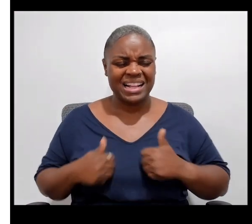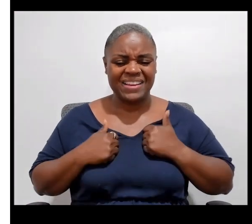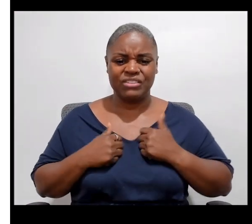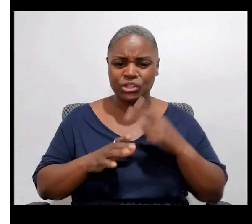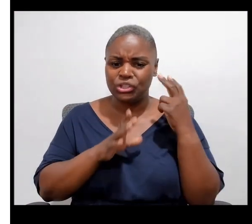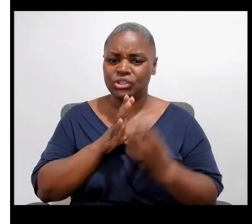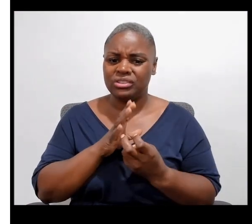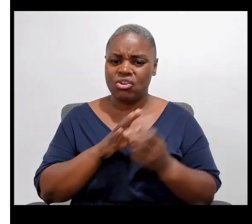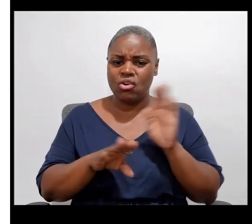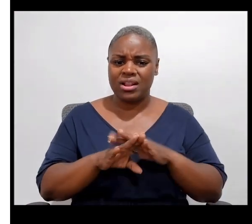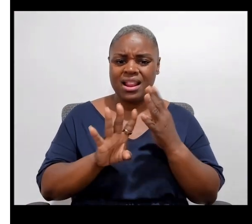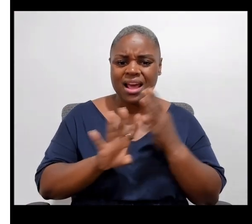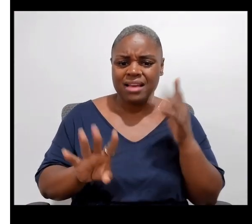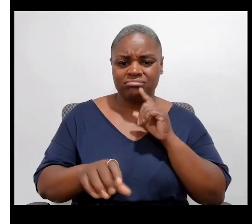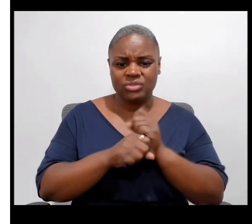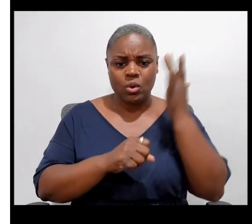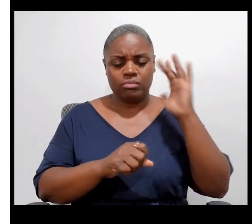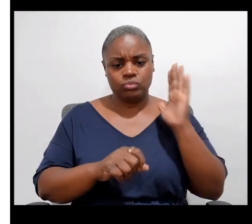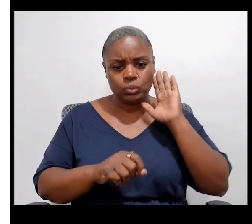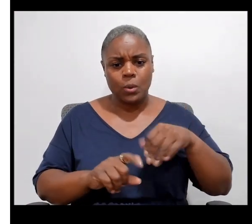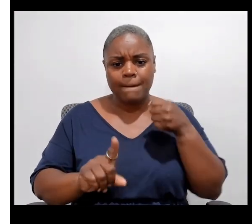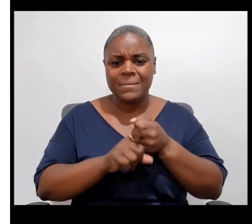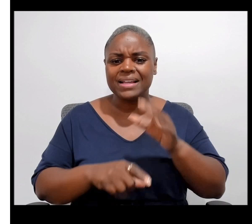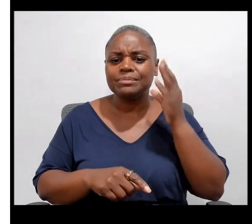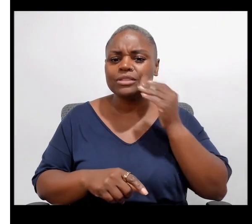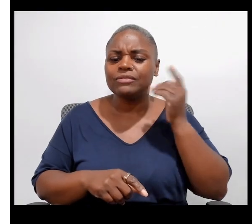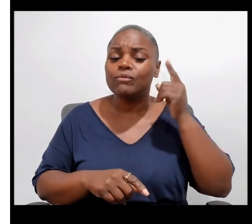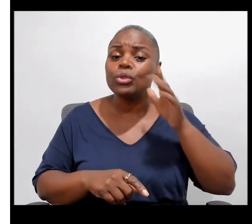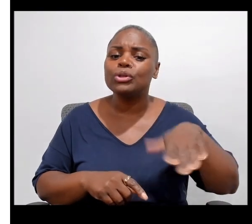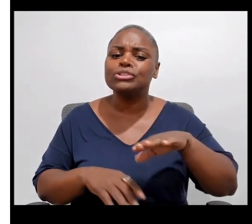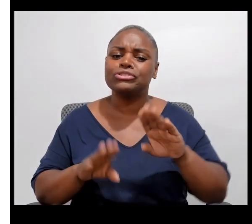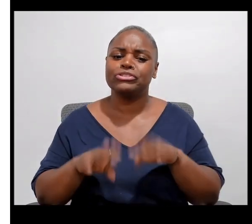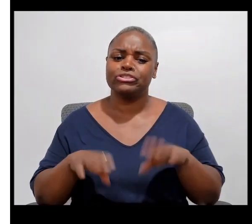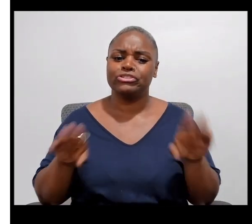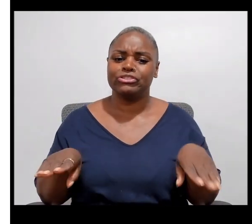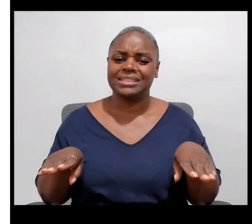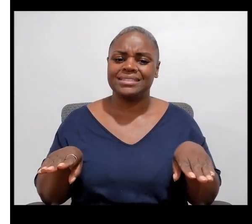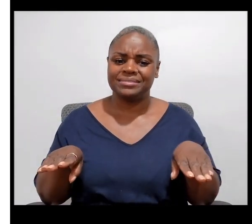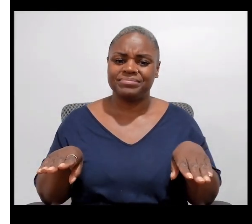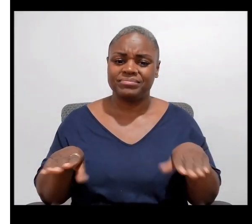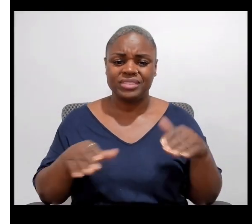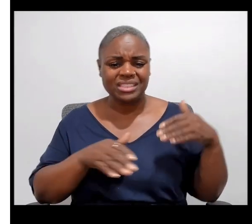and livelihood on the line because they know the impact that this experience has on their children